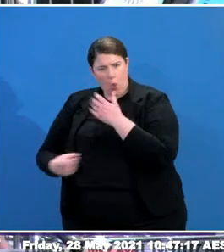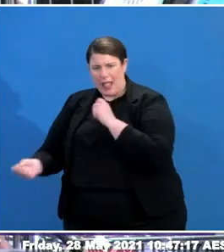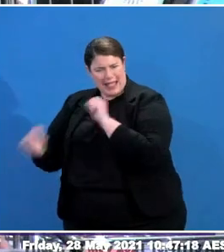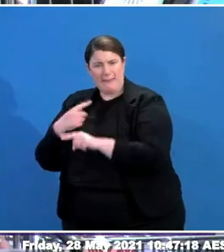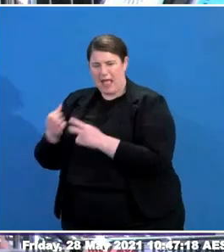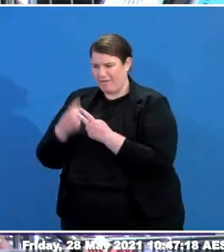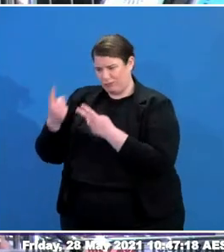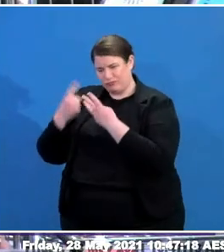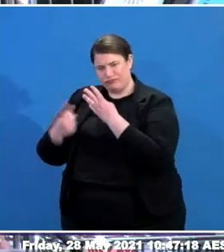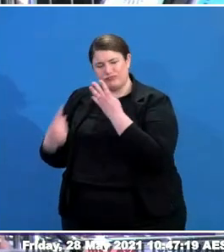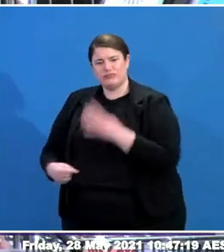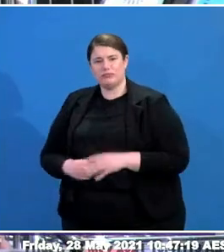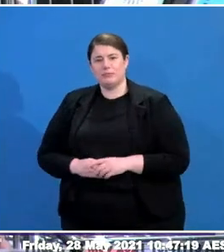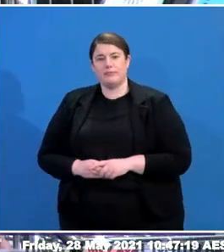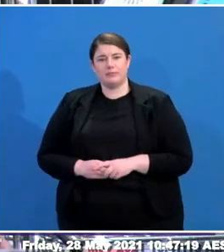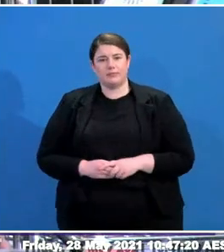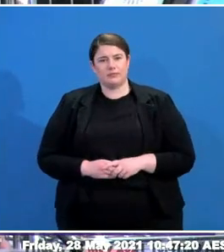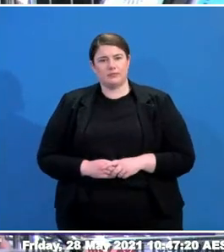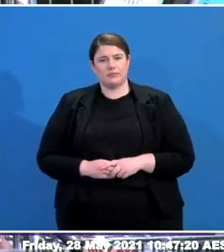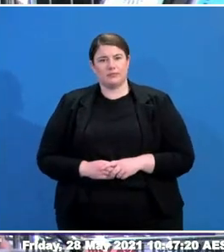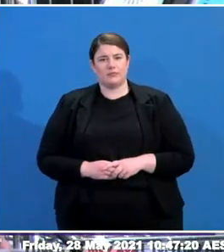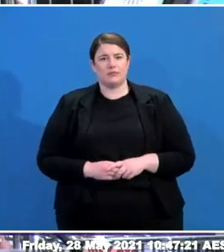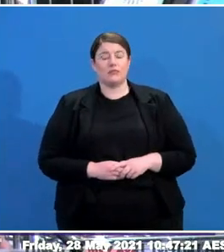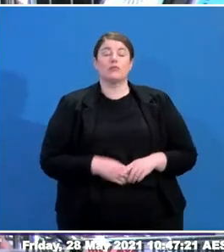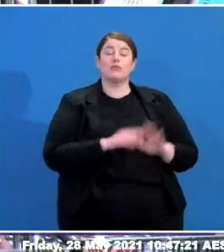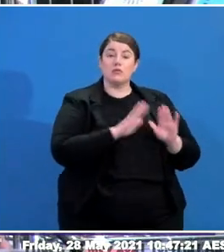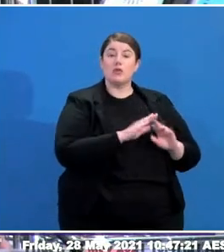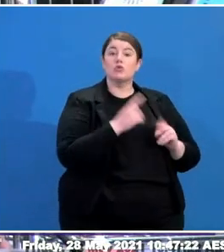There has never been an independent review as to whether the way